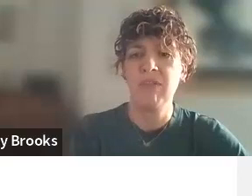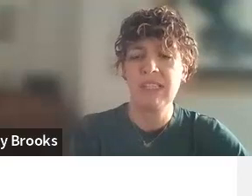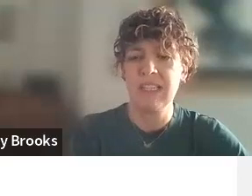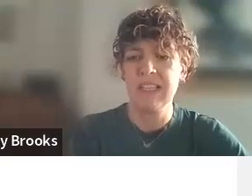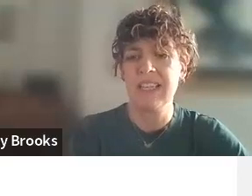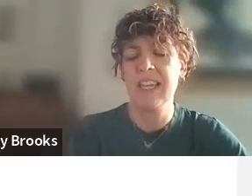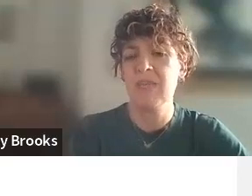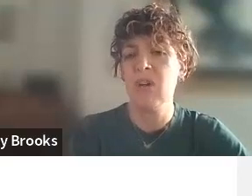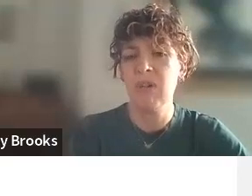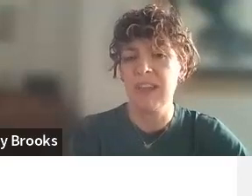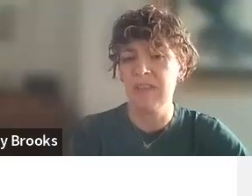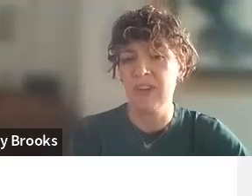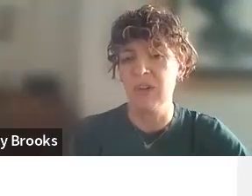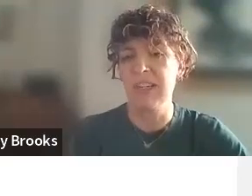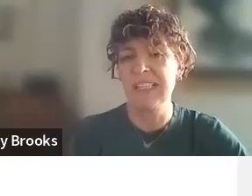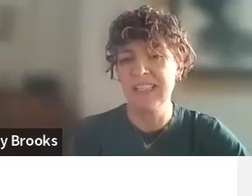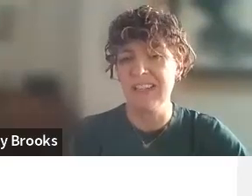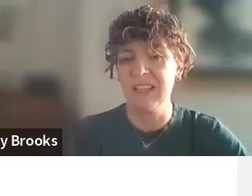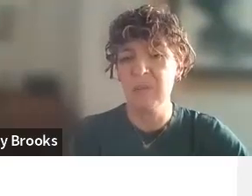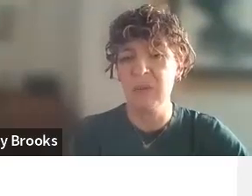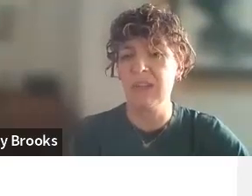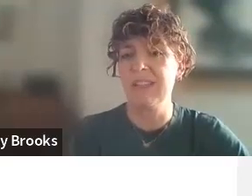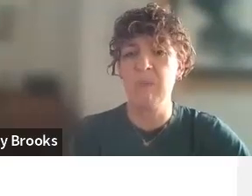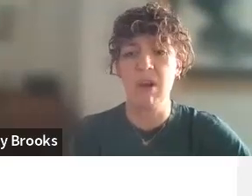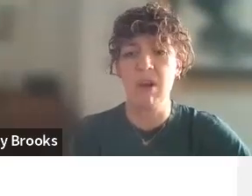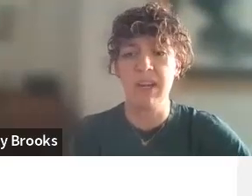Obviously, there's a key role here for you guys listening because there might not be...